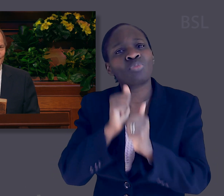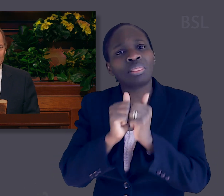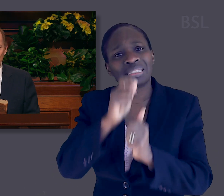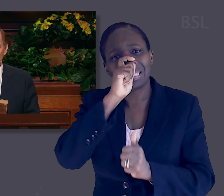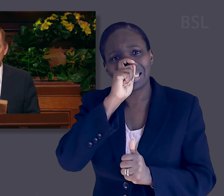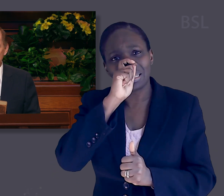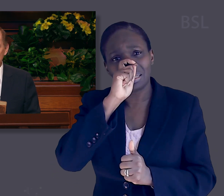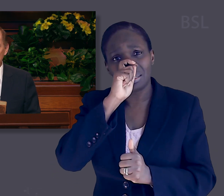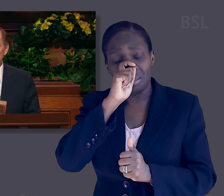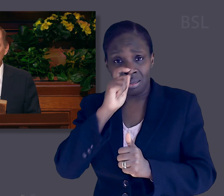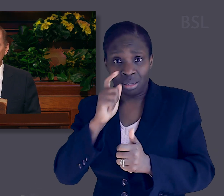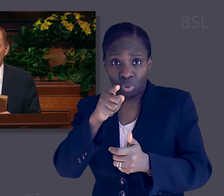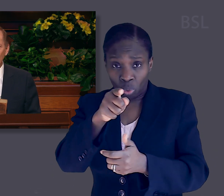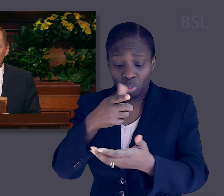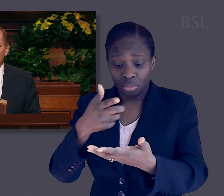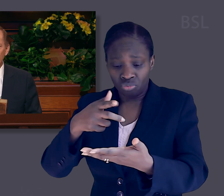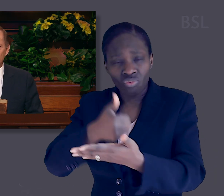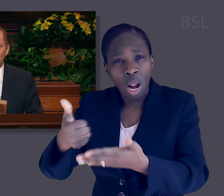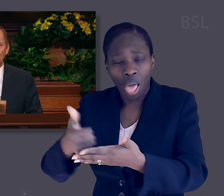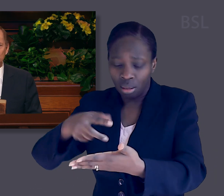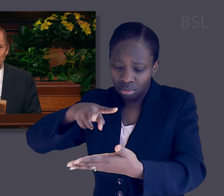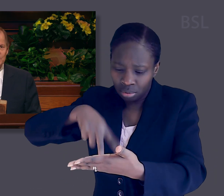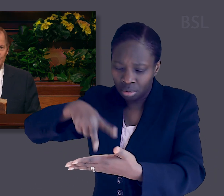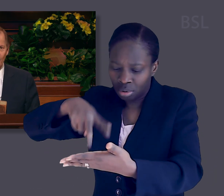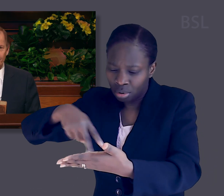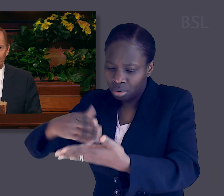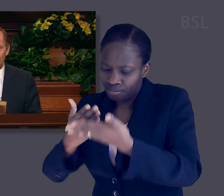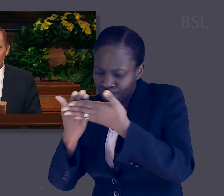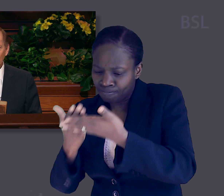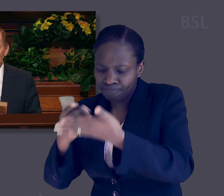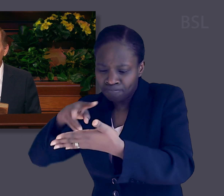My dear brothers and sisters, studying regularly from this book will change your life.